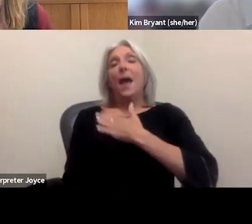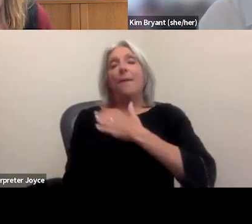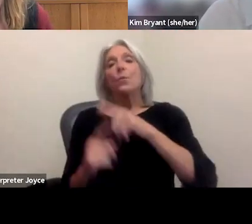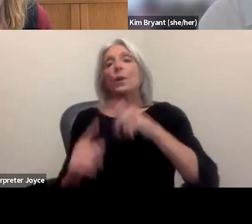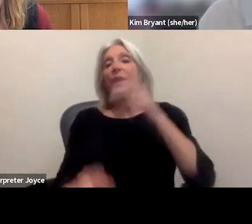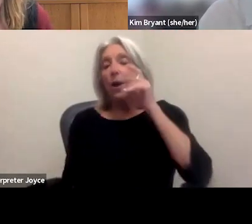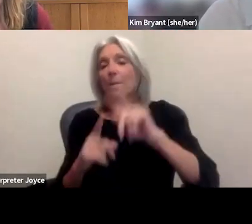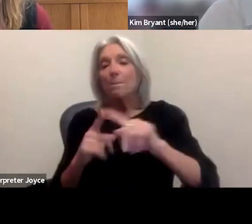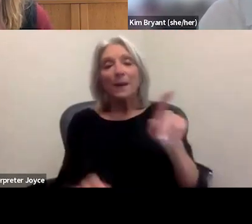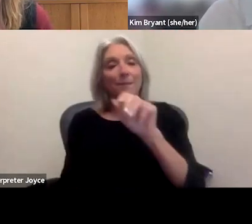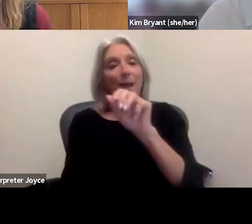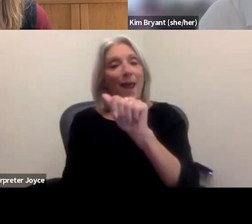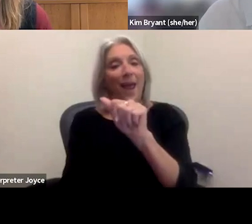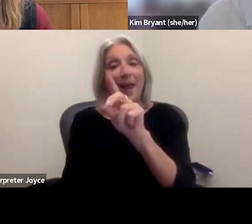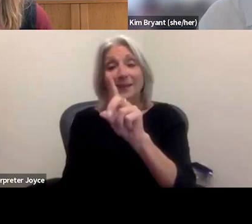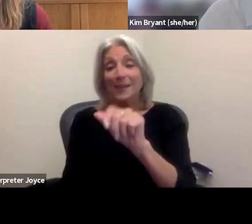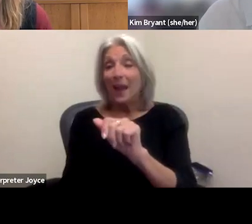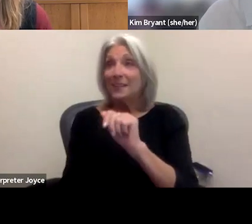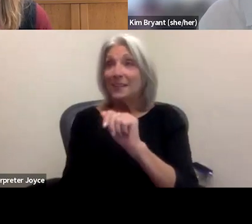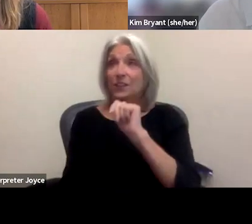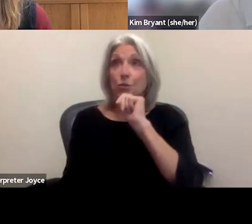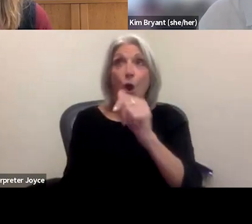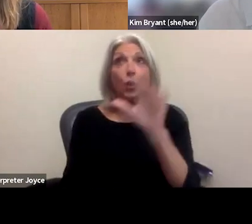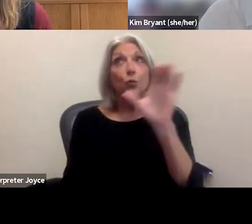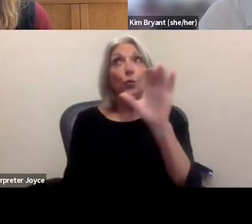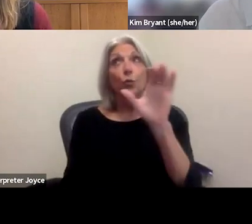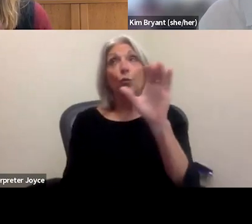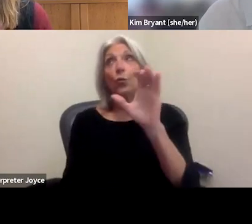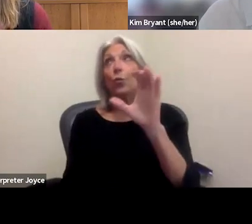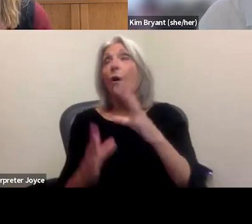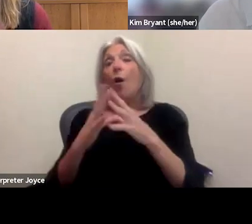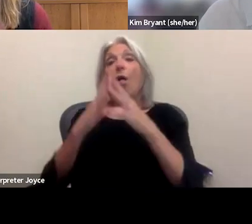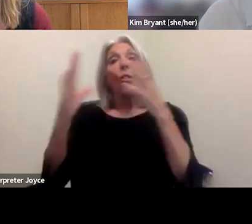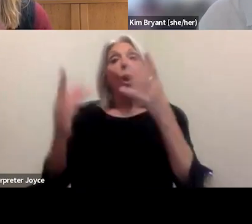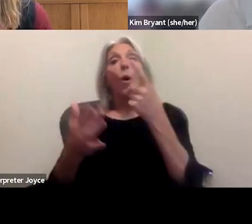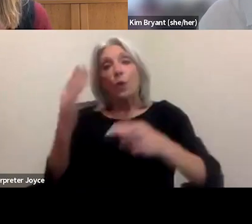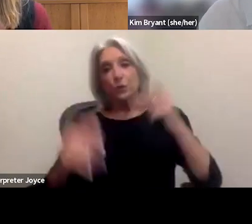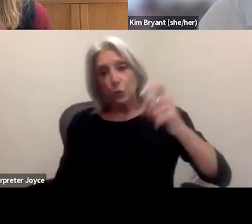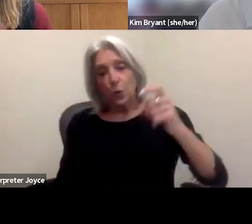didn't do everything it should have, and a lot of disabled people can't navigate it.